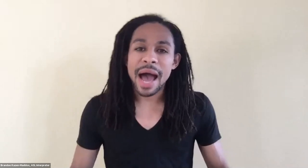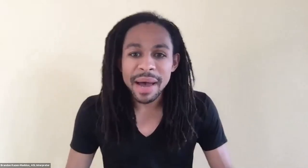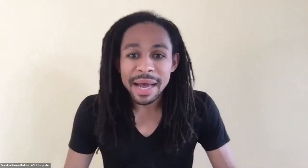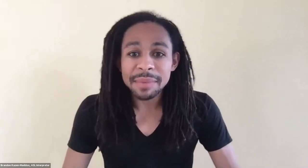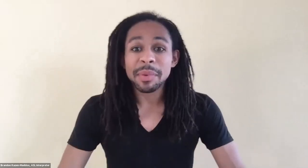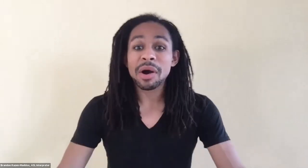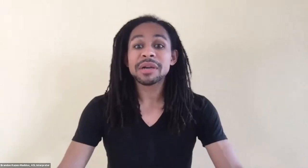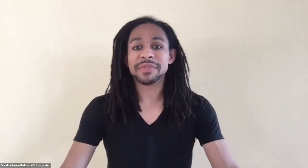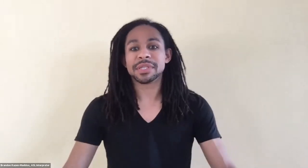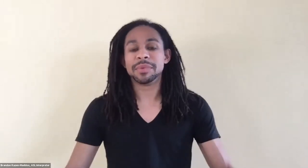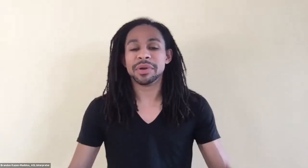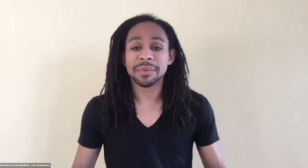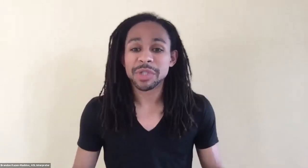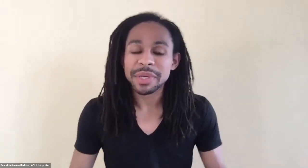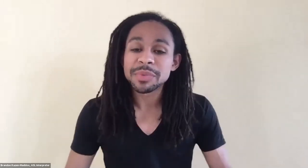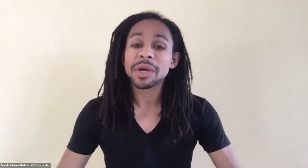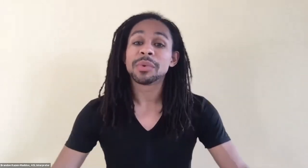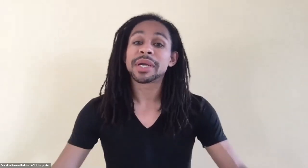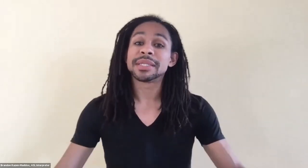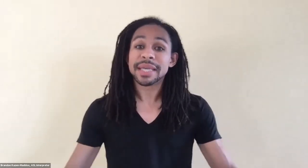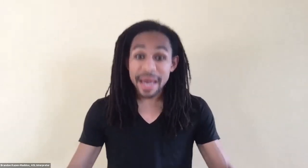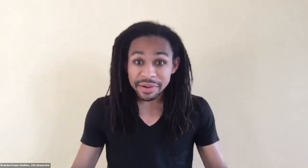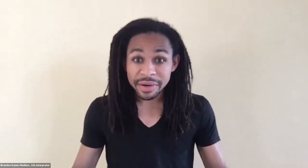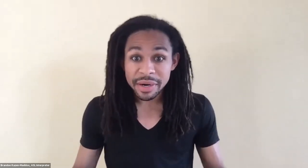I am a part of this community, which means we are working together.